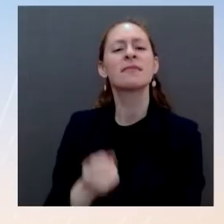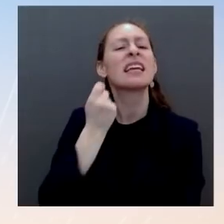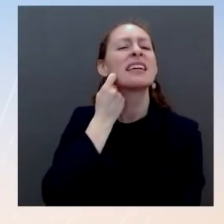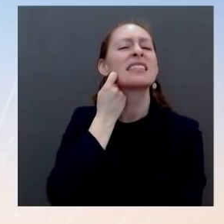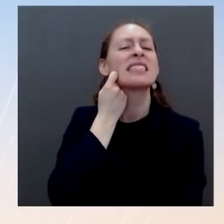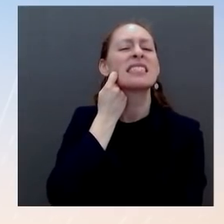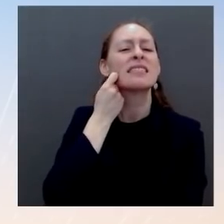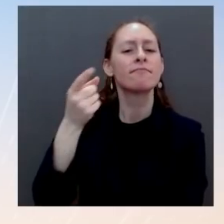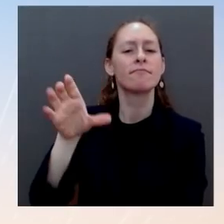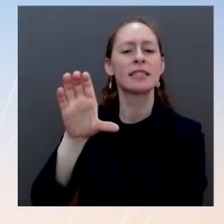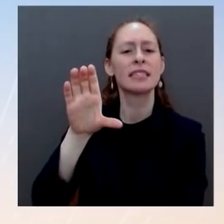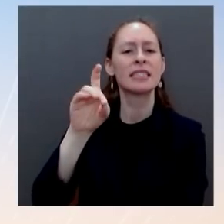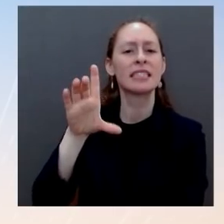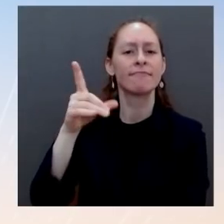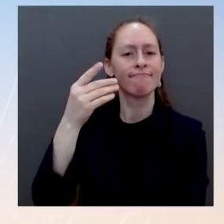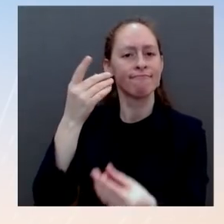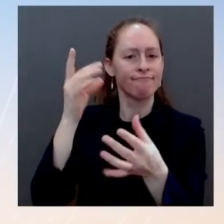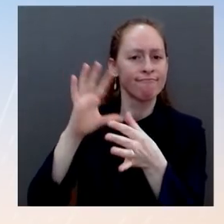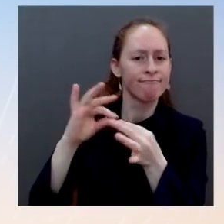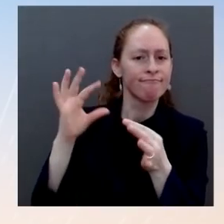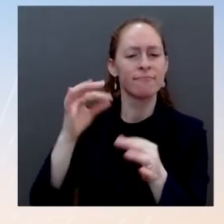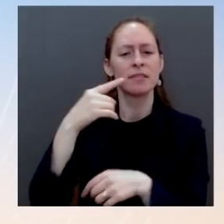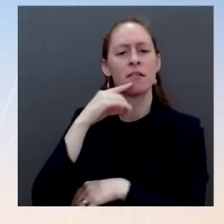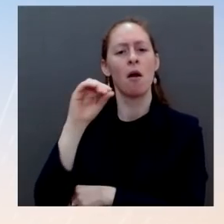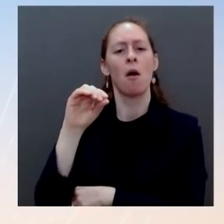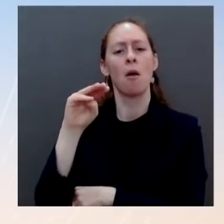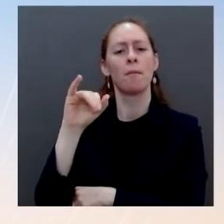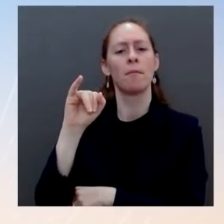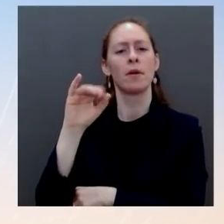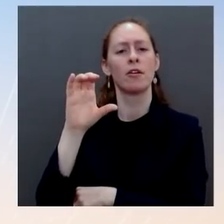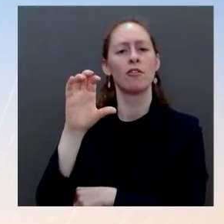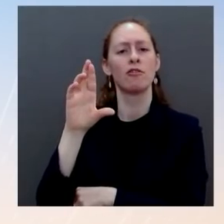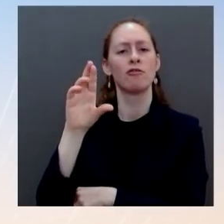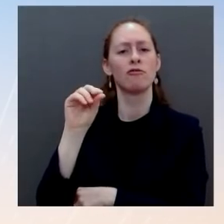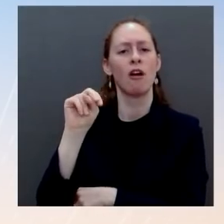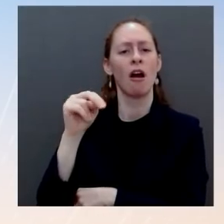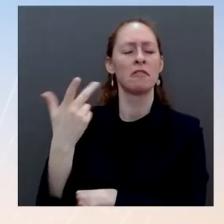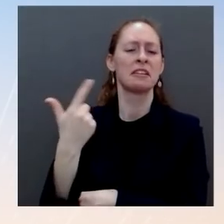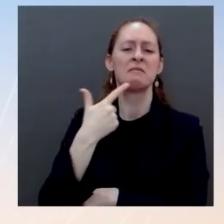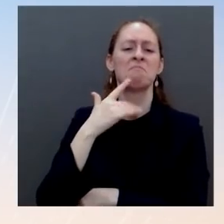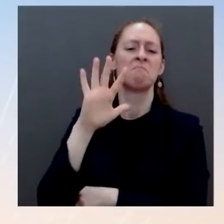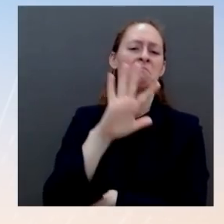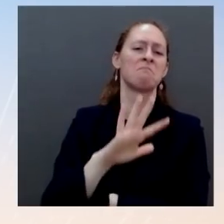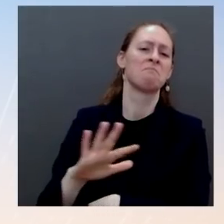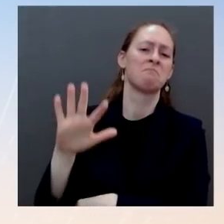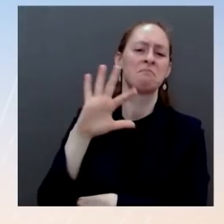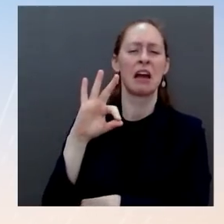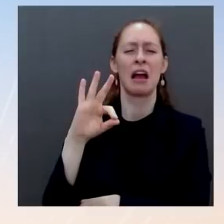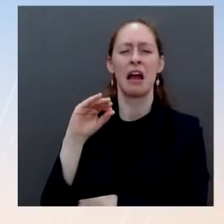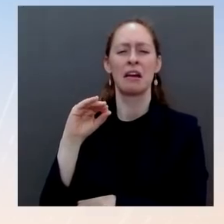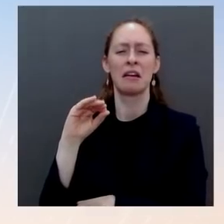There is also data to show that two shots is ineffective at protecting against this variant.